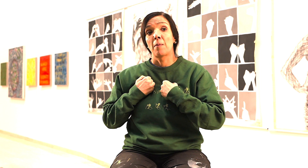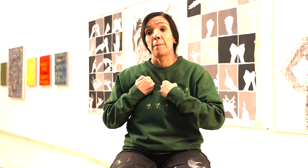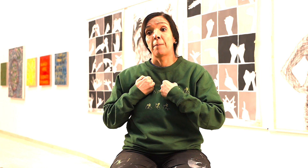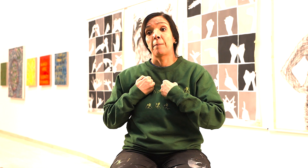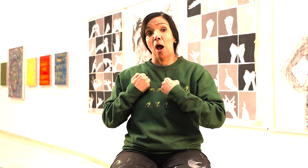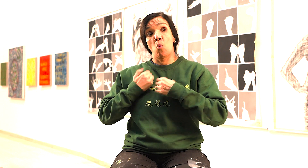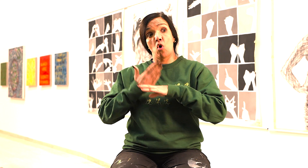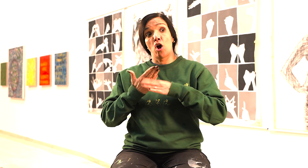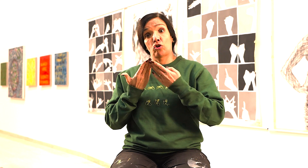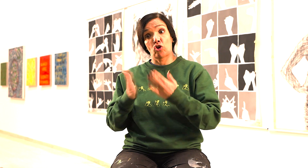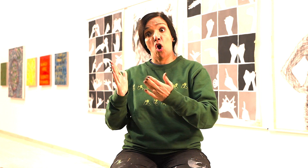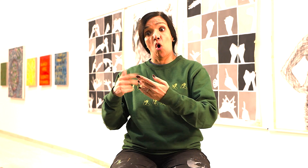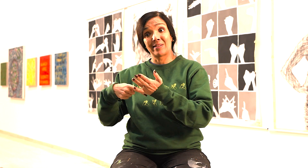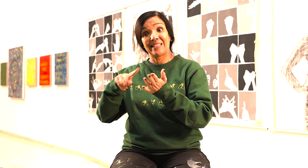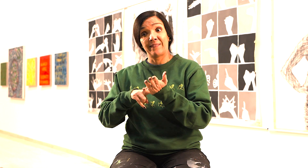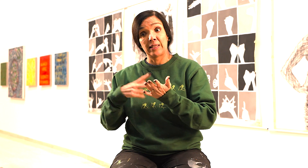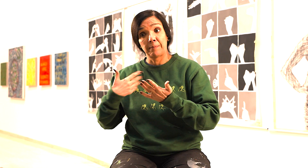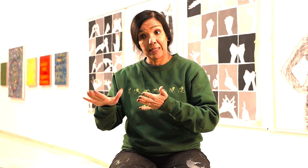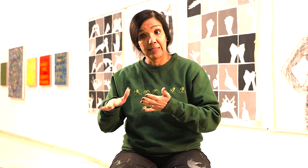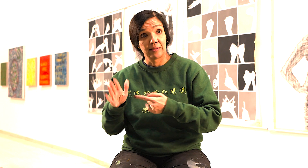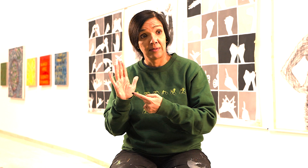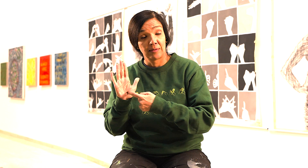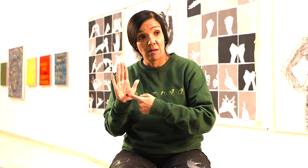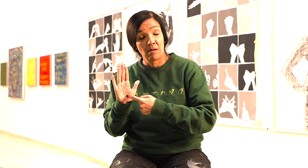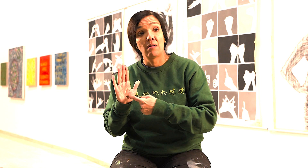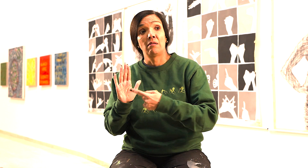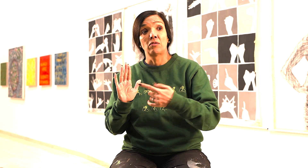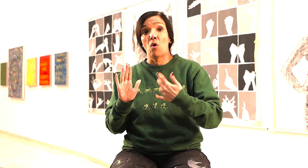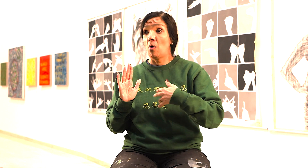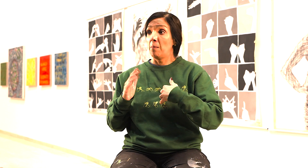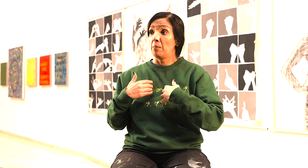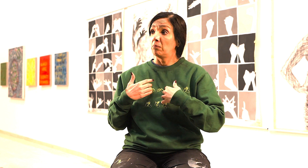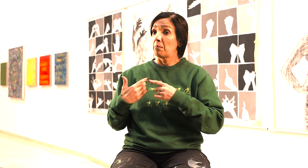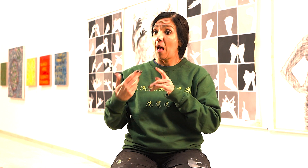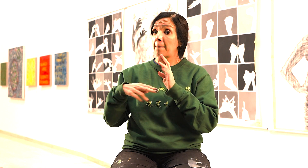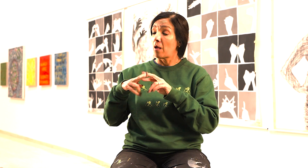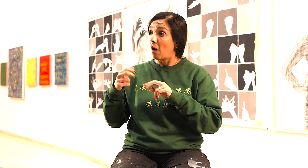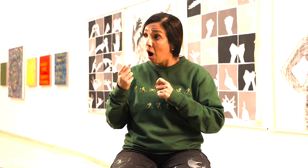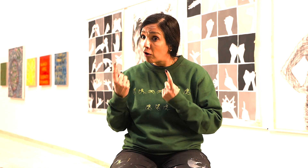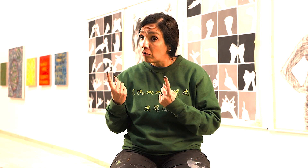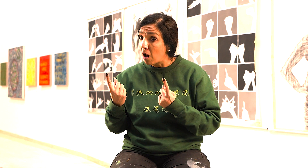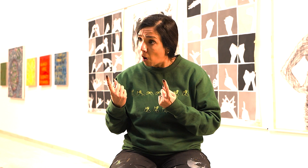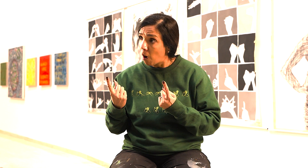and my actual work was shown on TV. It had been shown on TV, and my parents, having seen that,